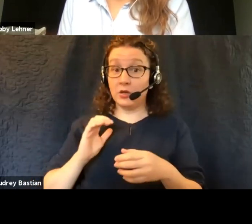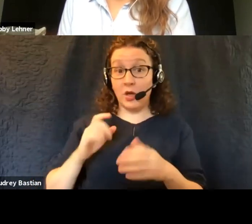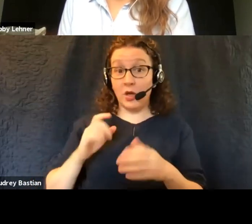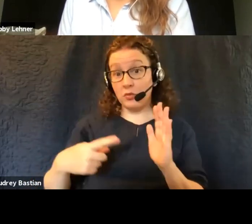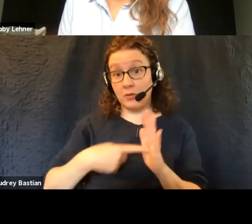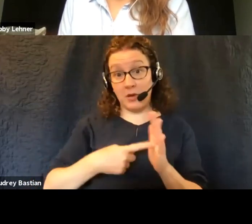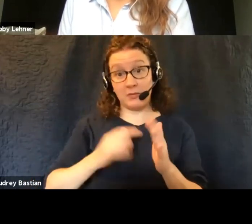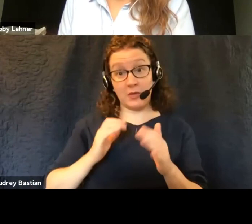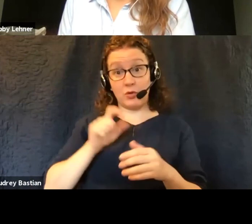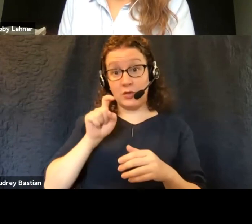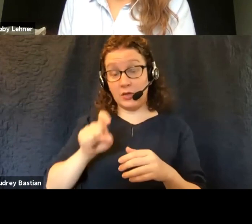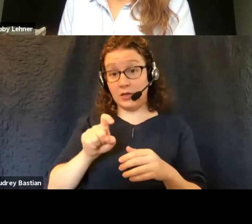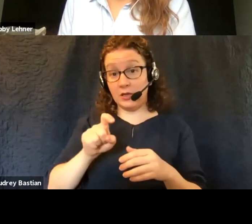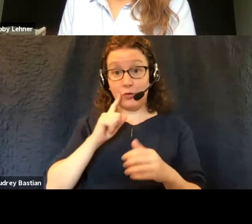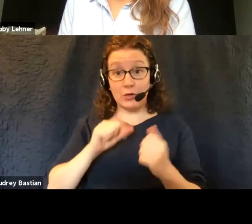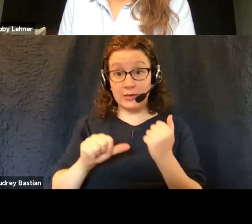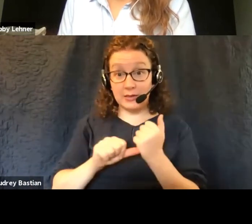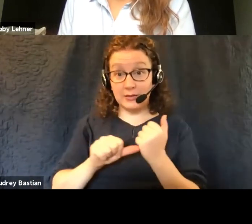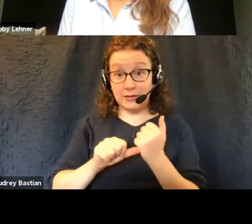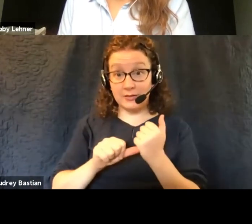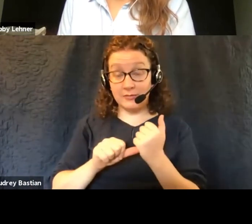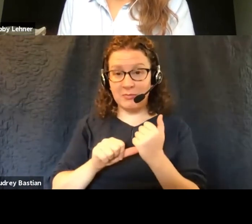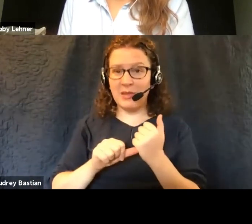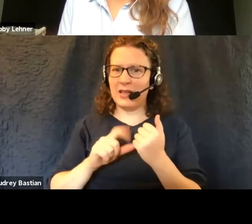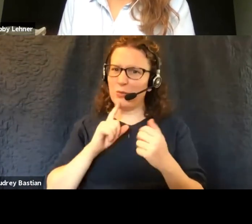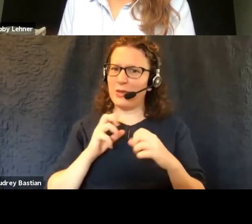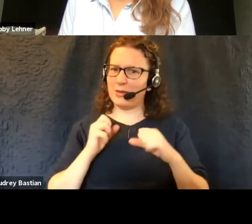In speaking with a blind friend the other day who would go to the train station in his